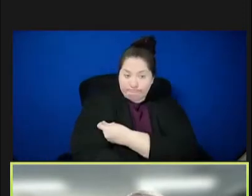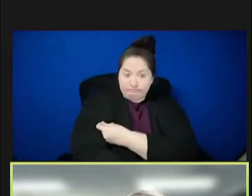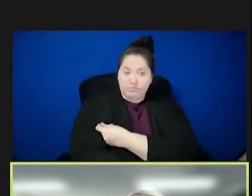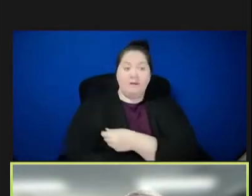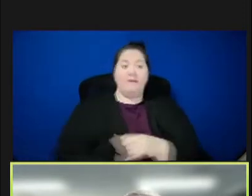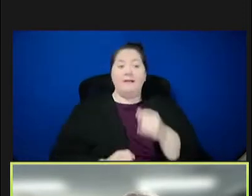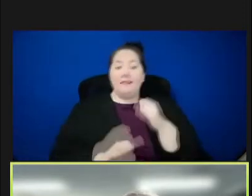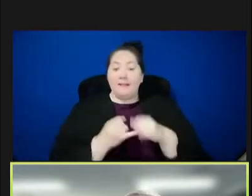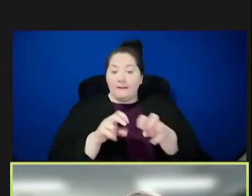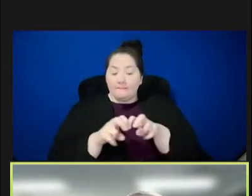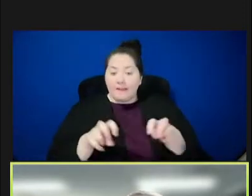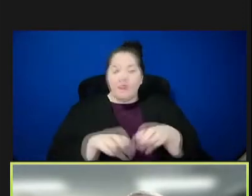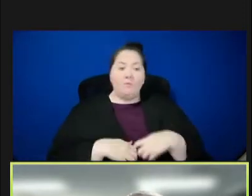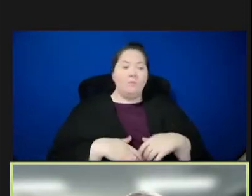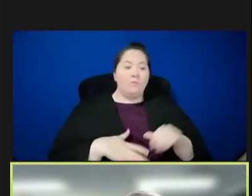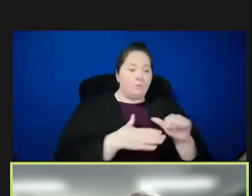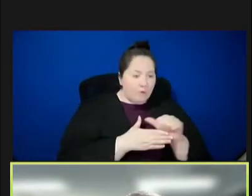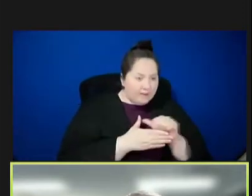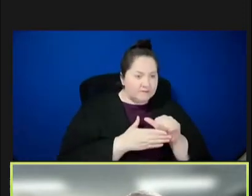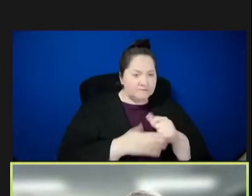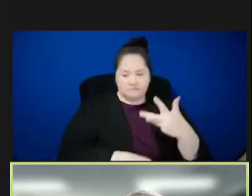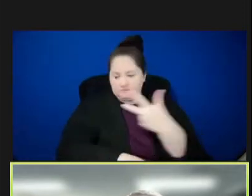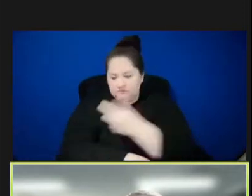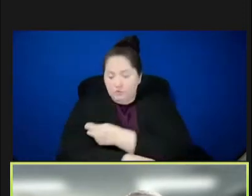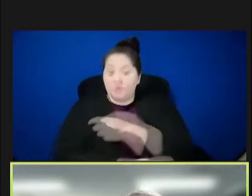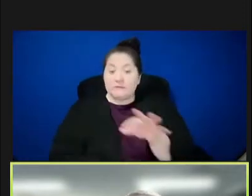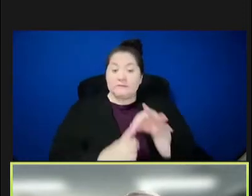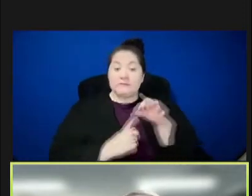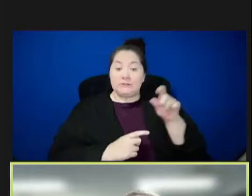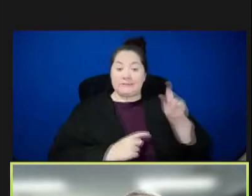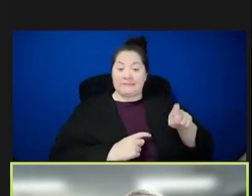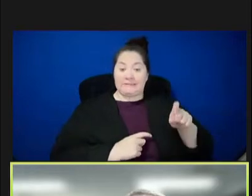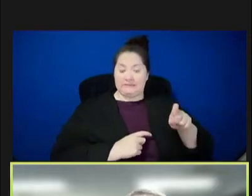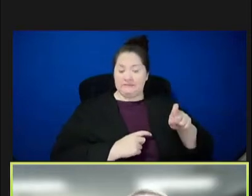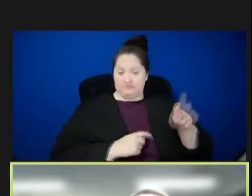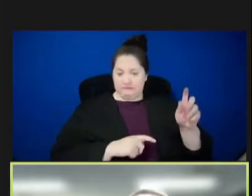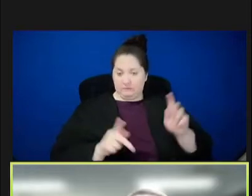focus on practices for immunization of special needs individuals, and the day will conclude with